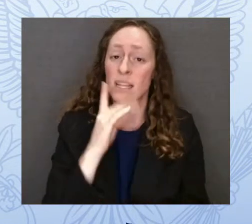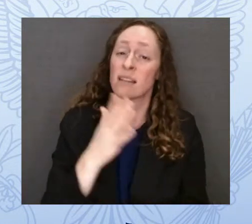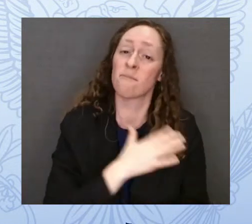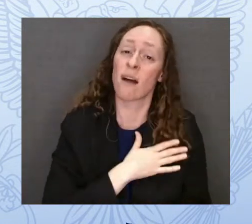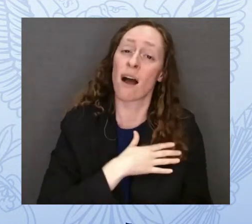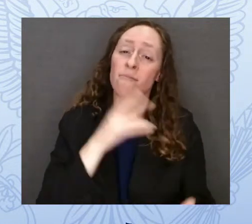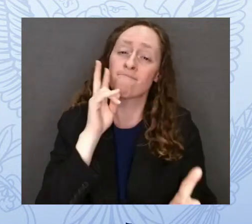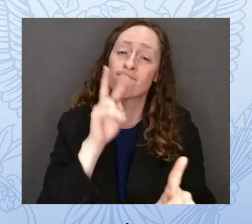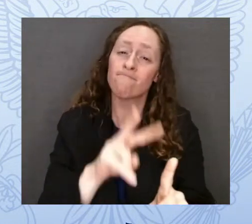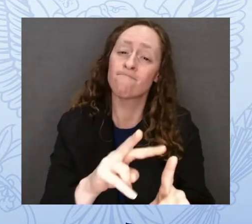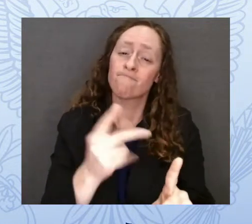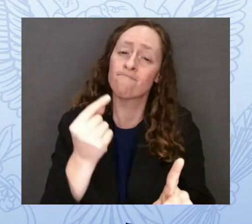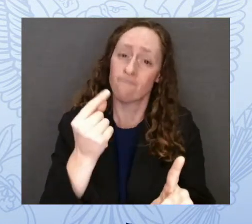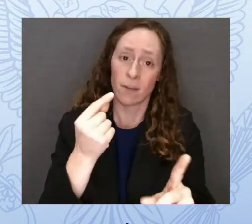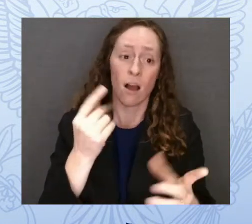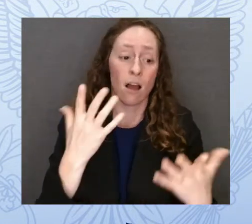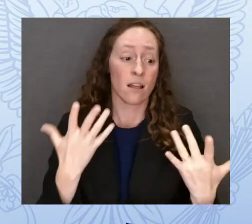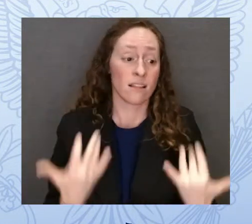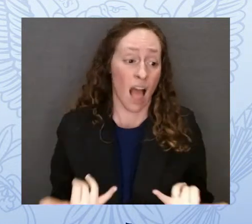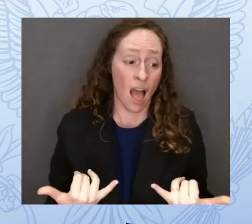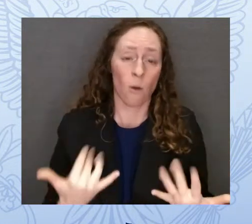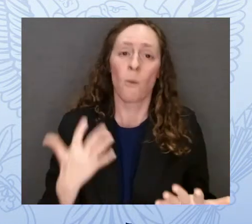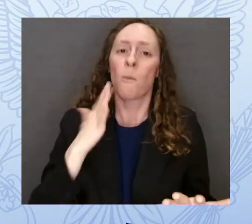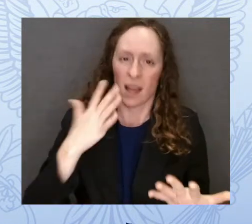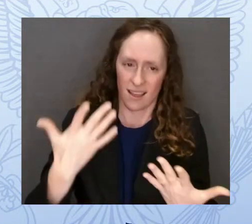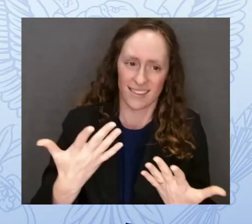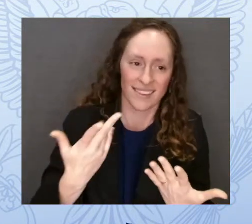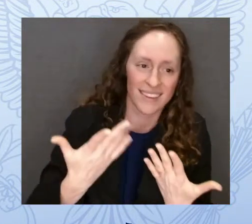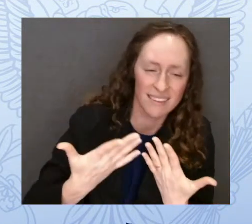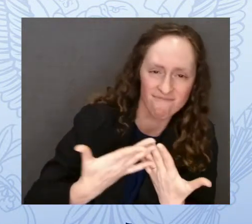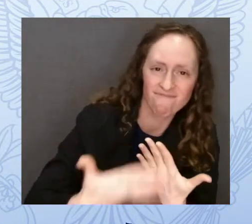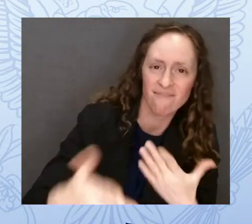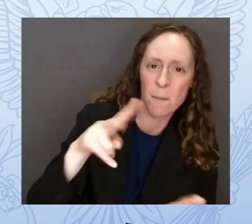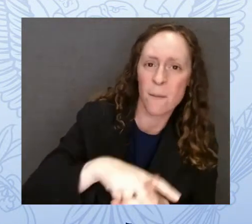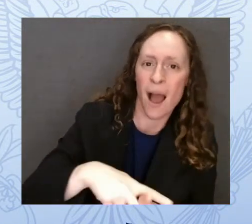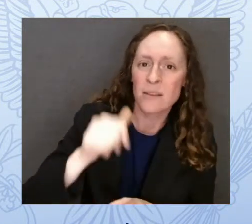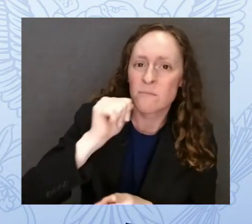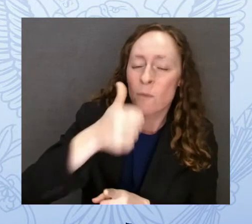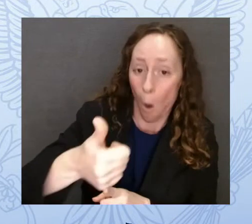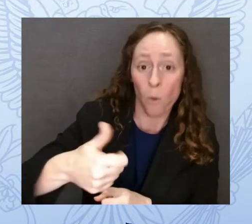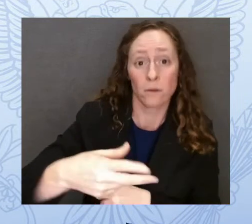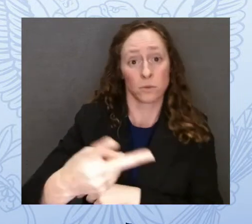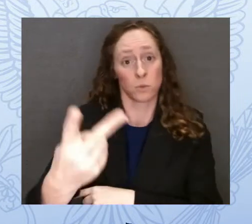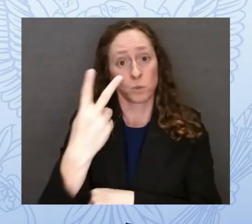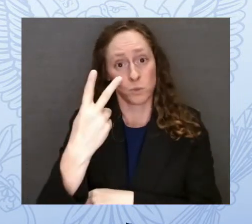that allows guests from both countries to experience something of the other's culture.